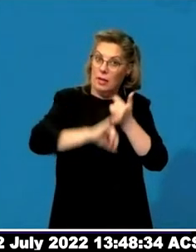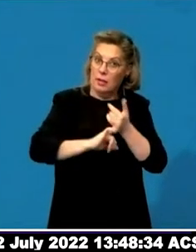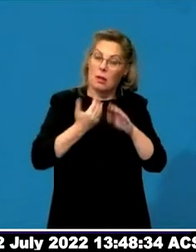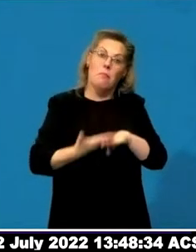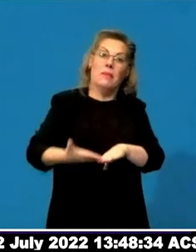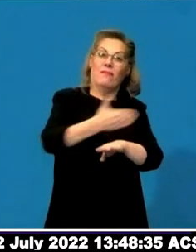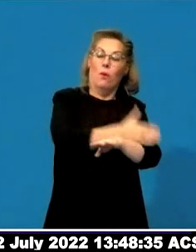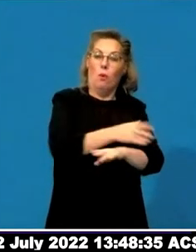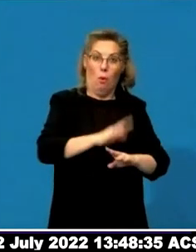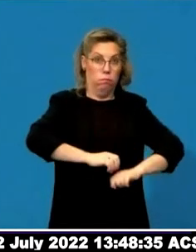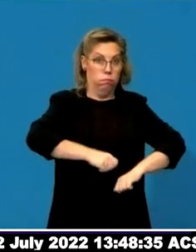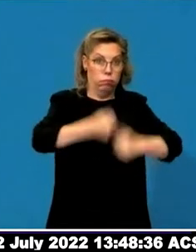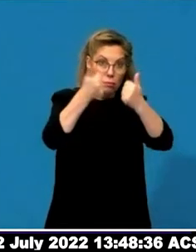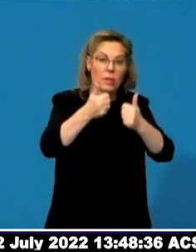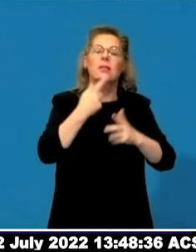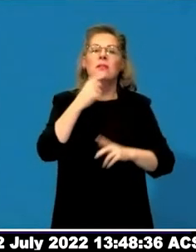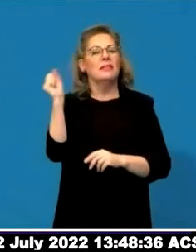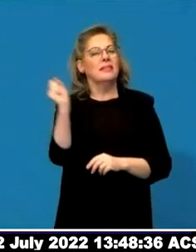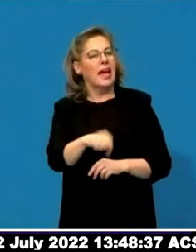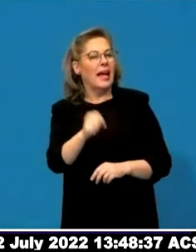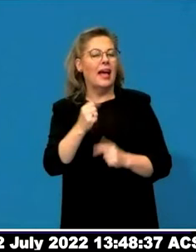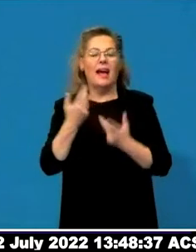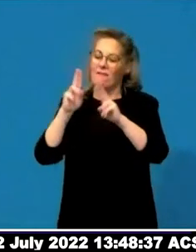It was all families, friend working together.